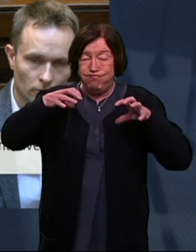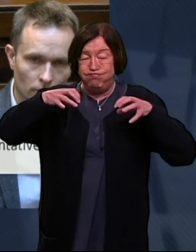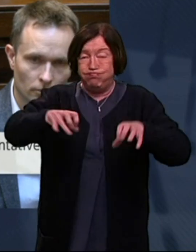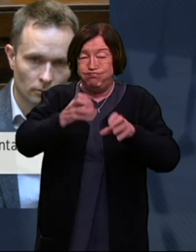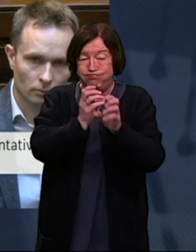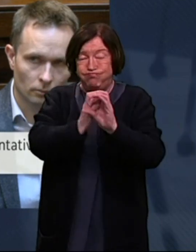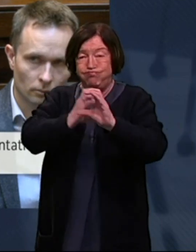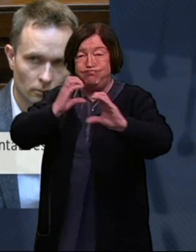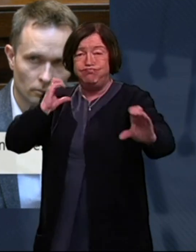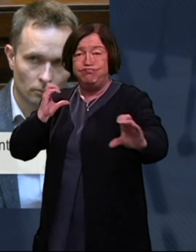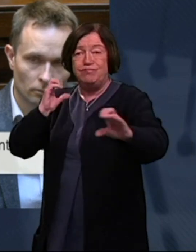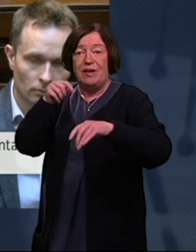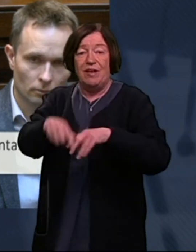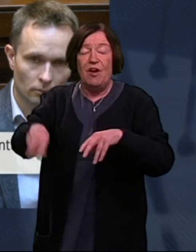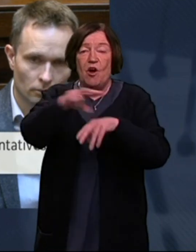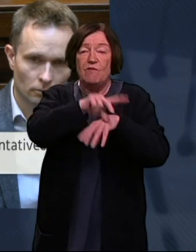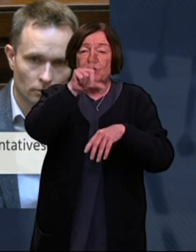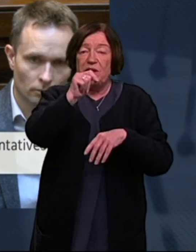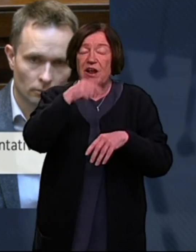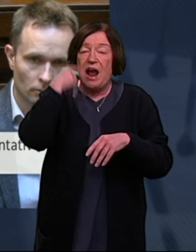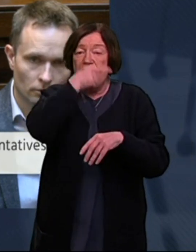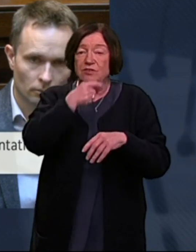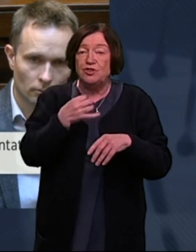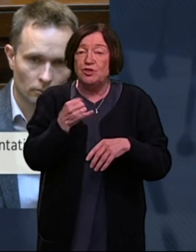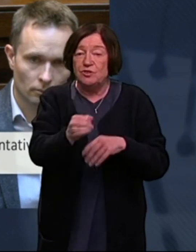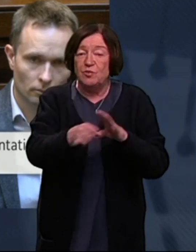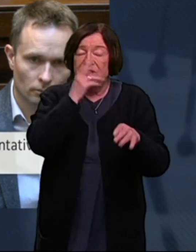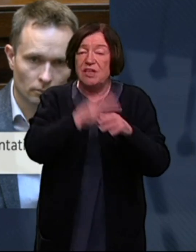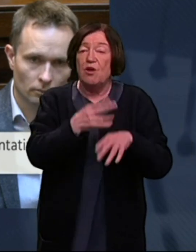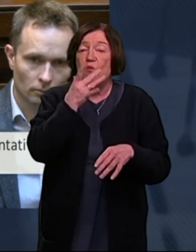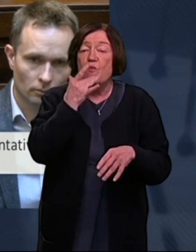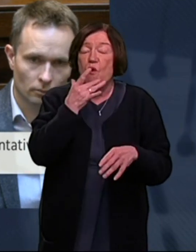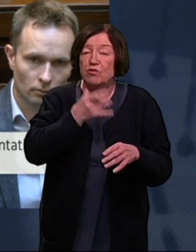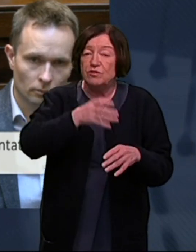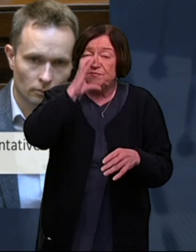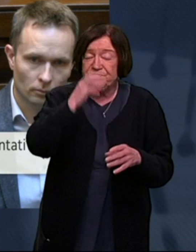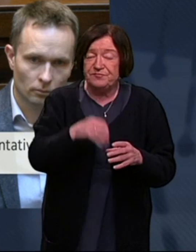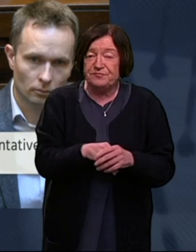journeys of more than 21 hours without even a drink of water.